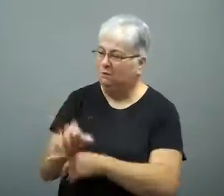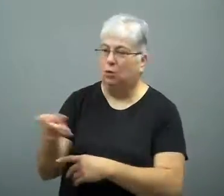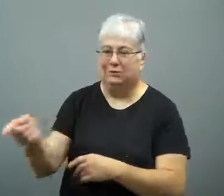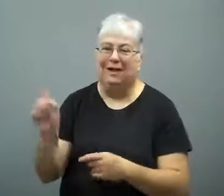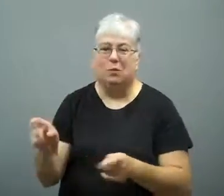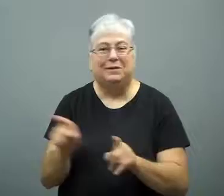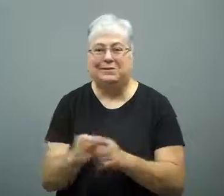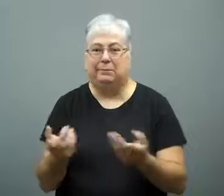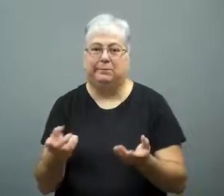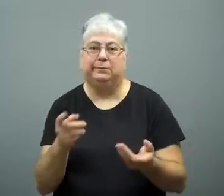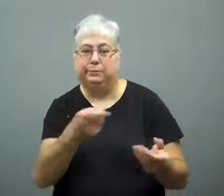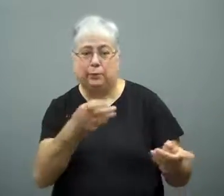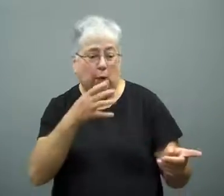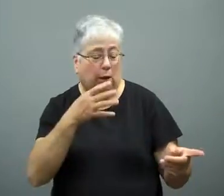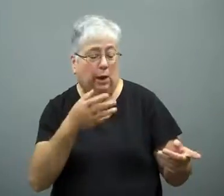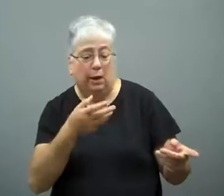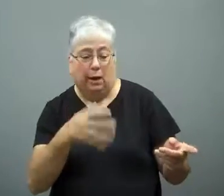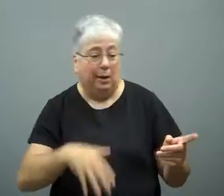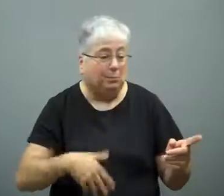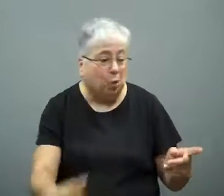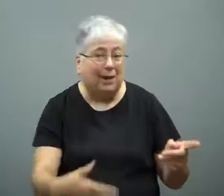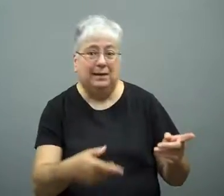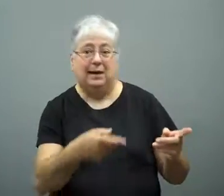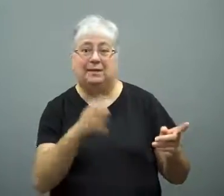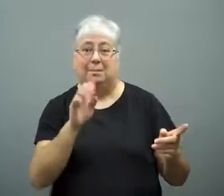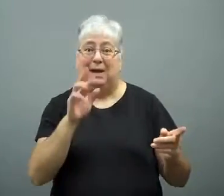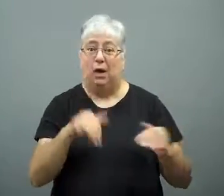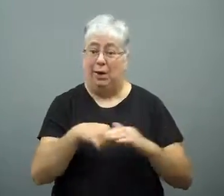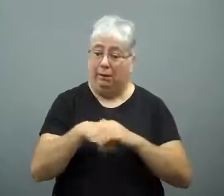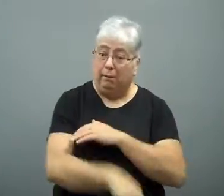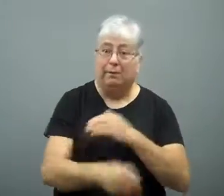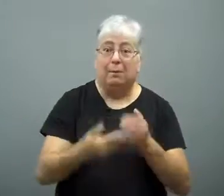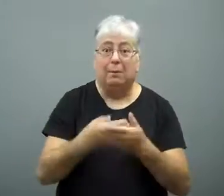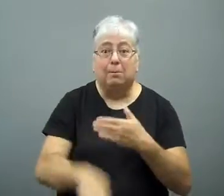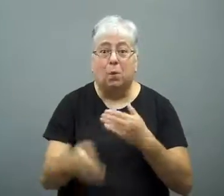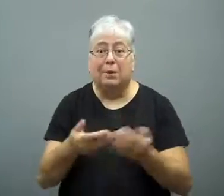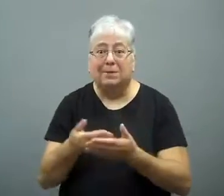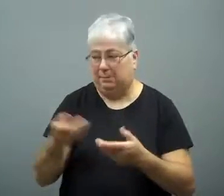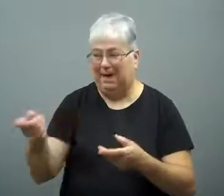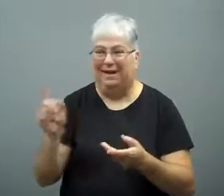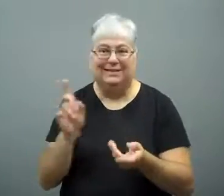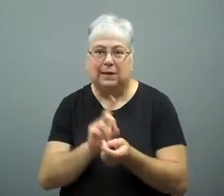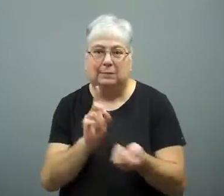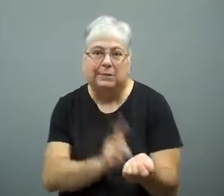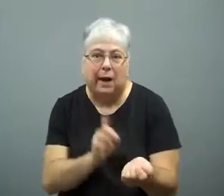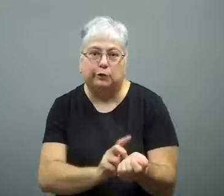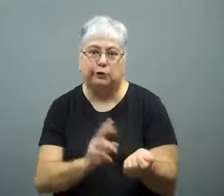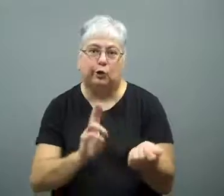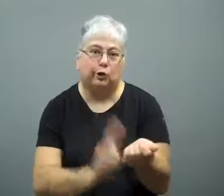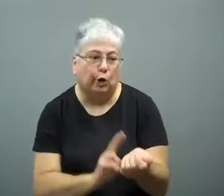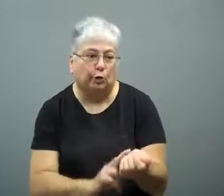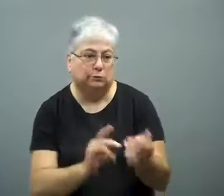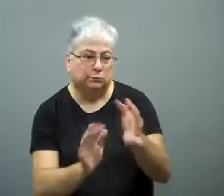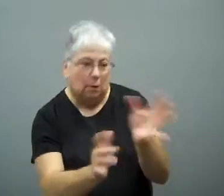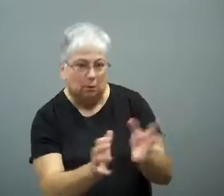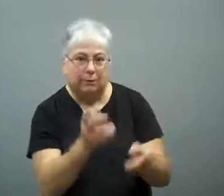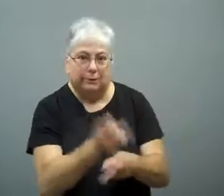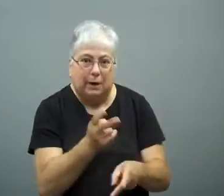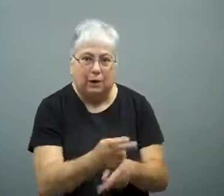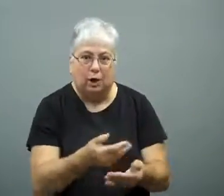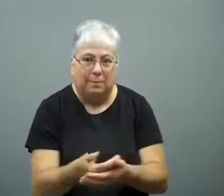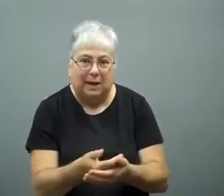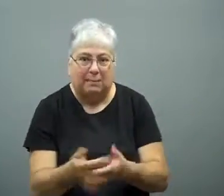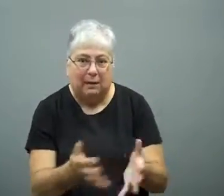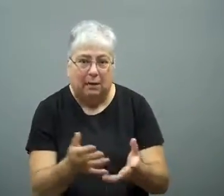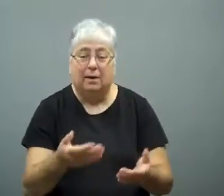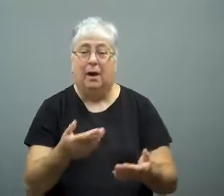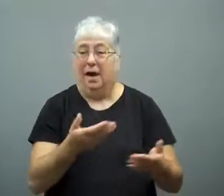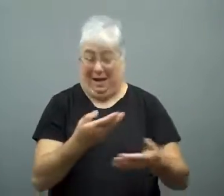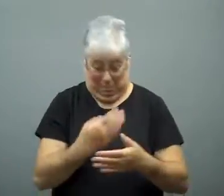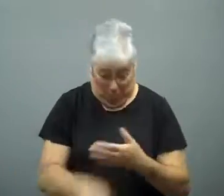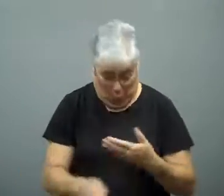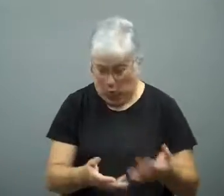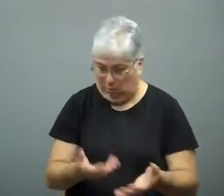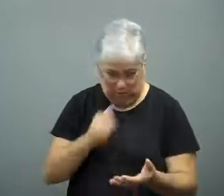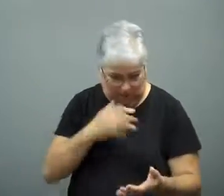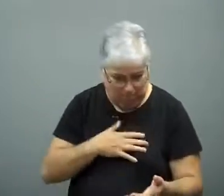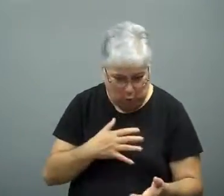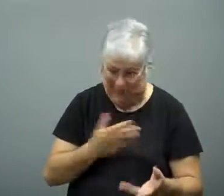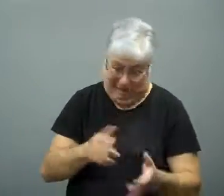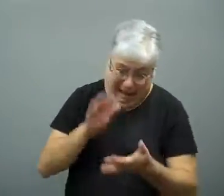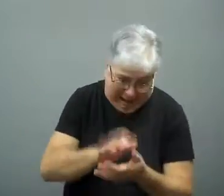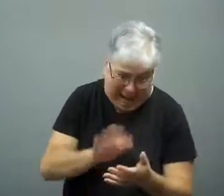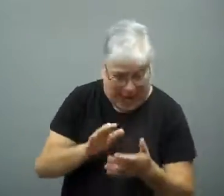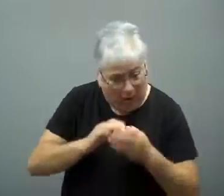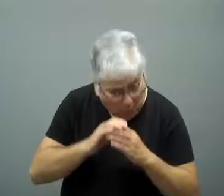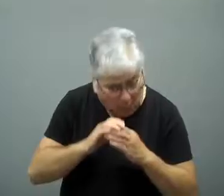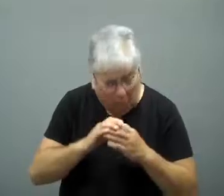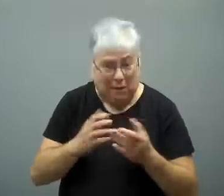She was forced to be both doctor and nurse when Berry had her baby.